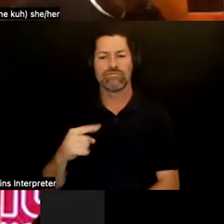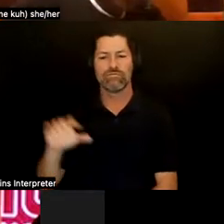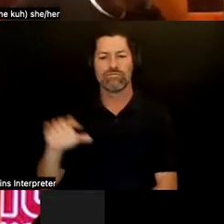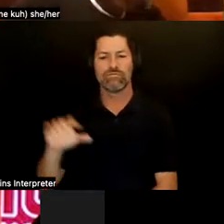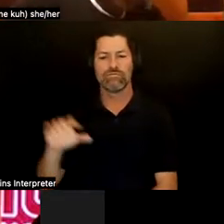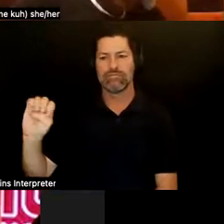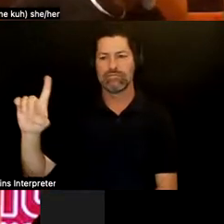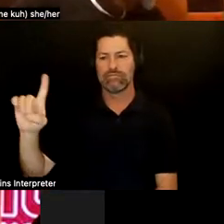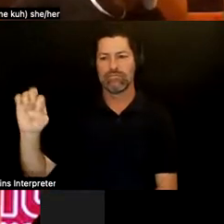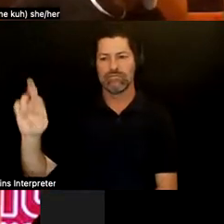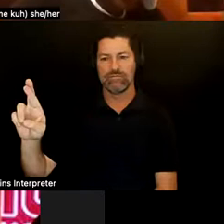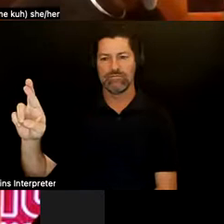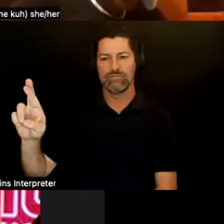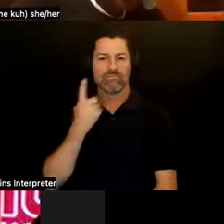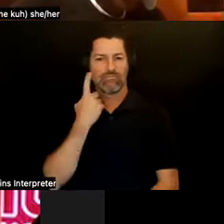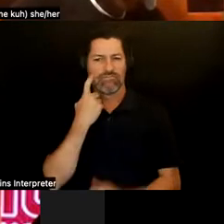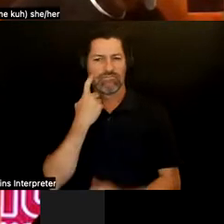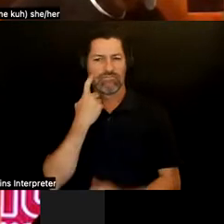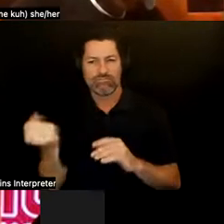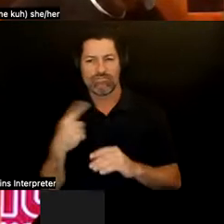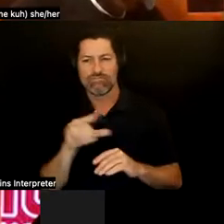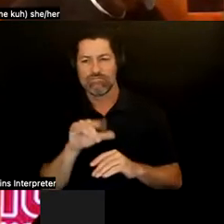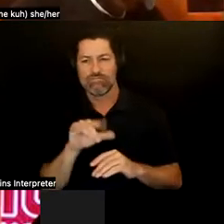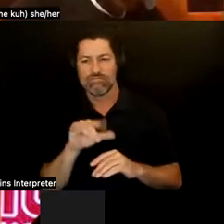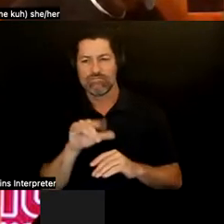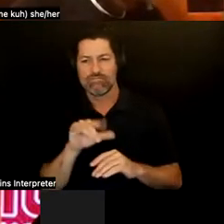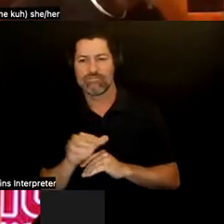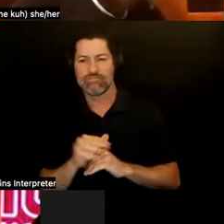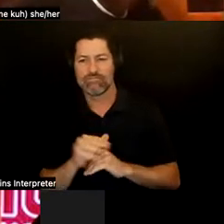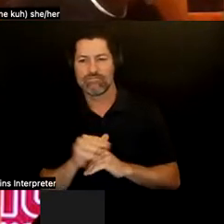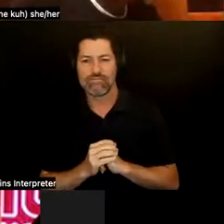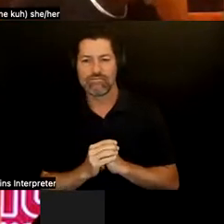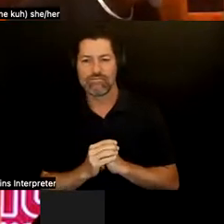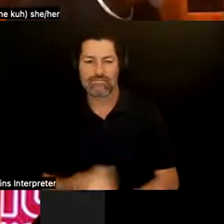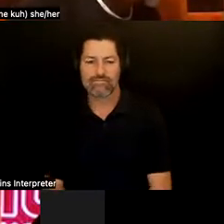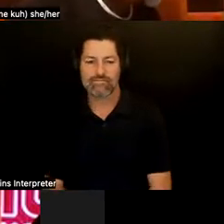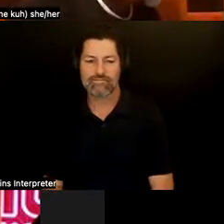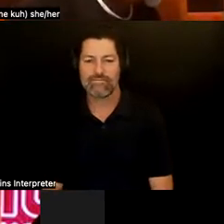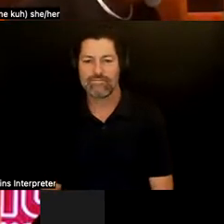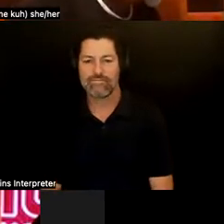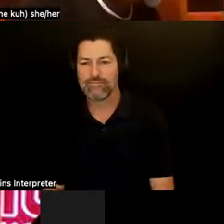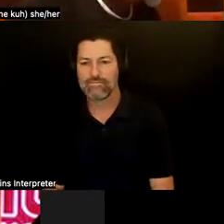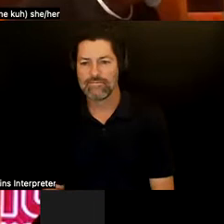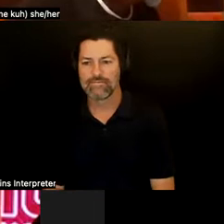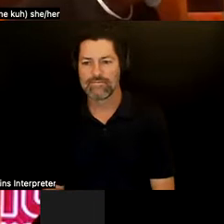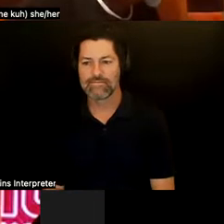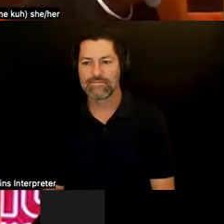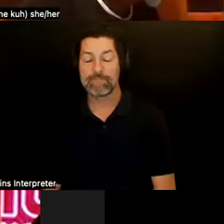that i'll just put in the in the chat for you for spelling that was a that was a servant